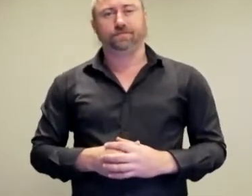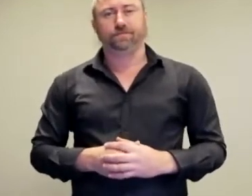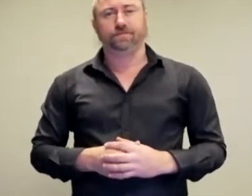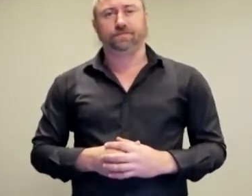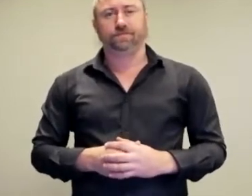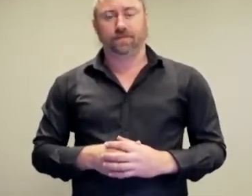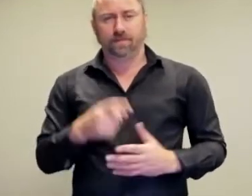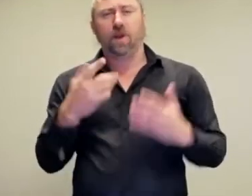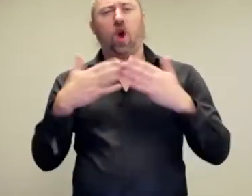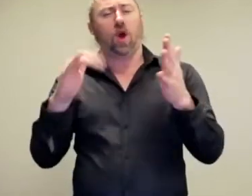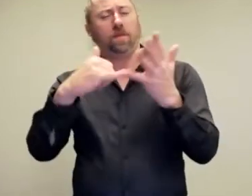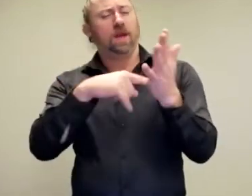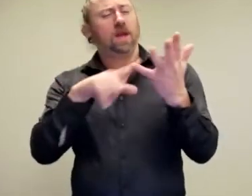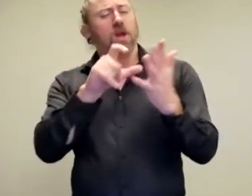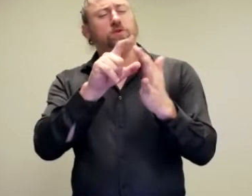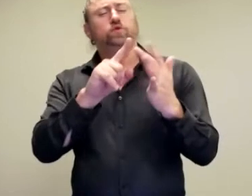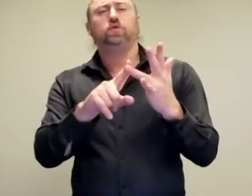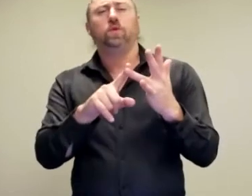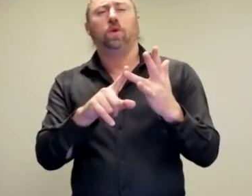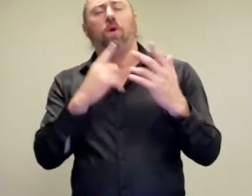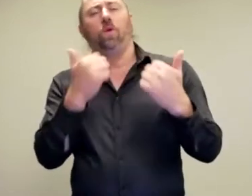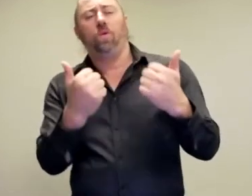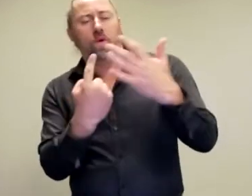The Open Studio has been an opportunity to make works